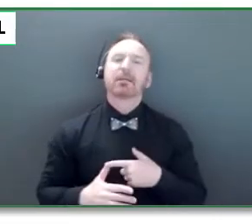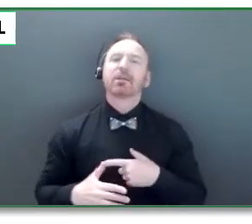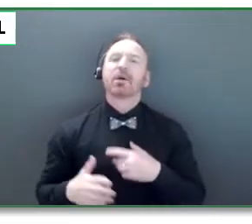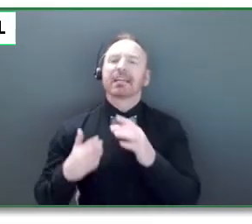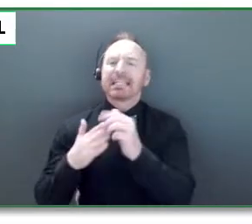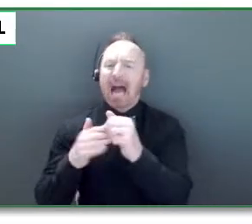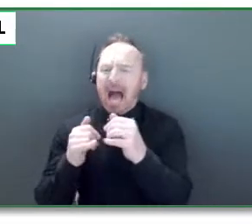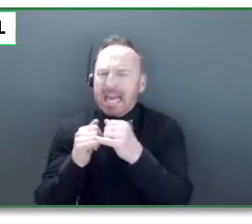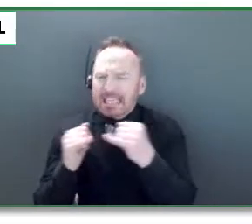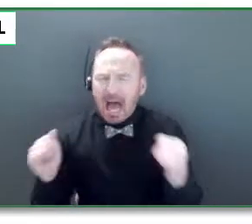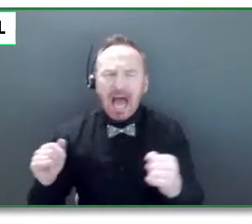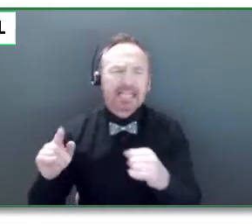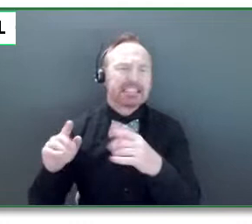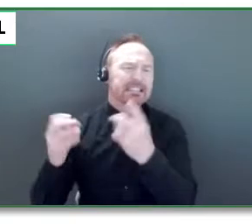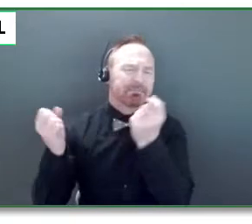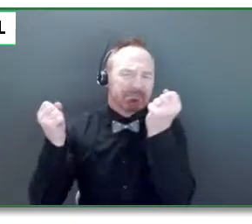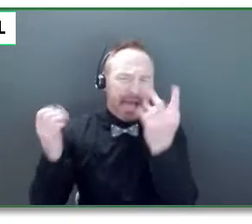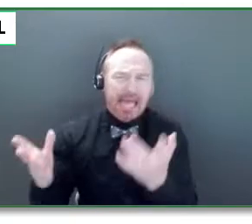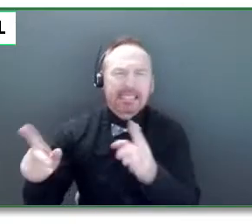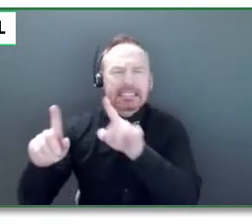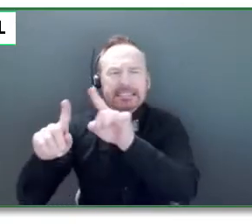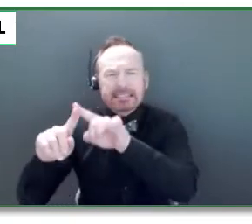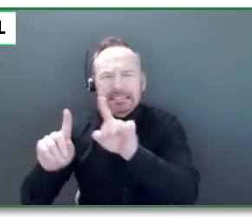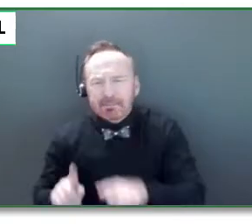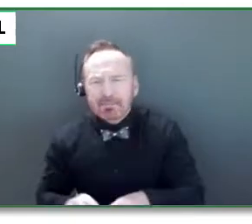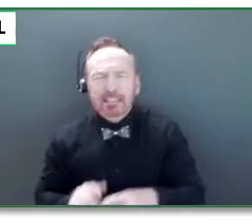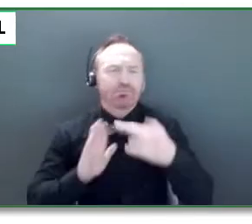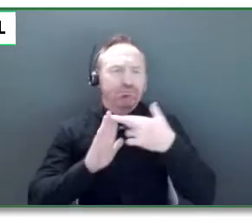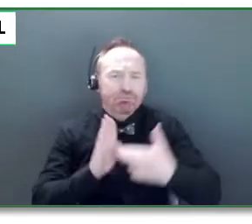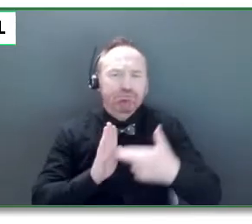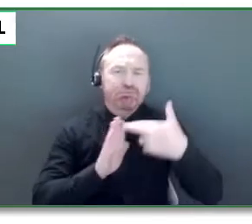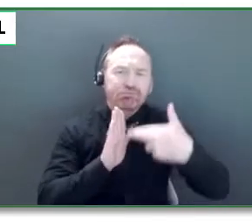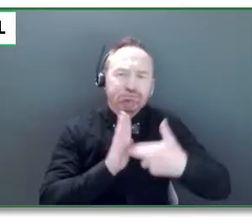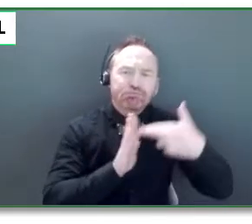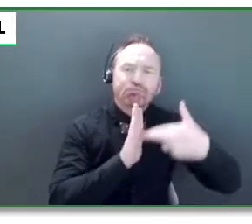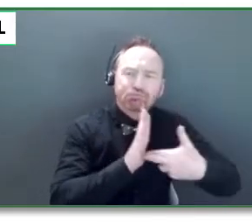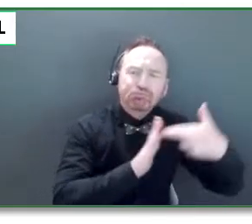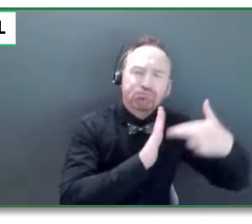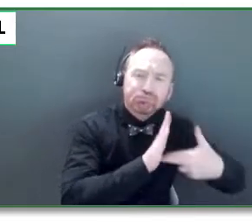And here we see a nice picture of two people coming in to a park to pay for